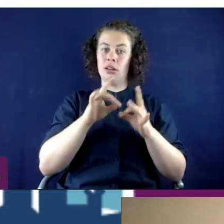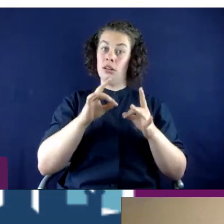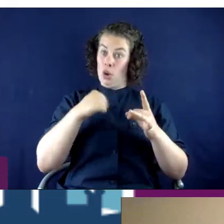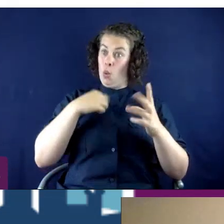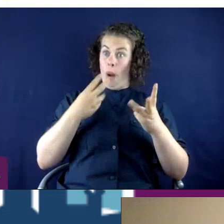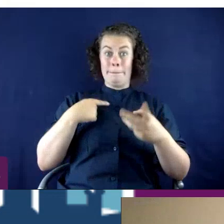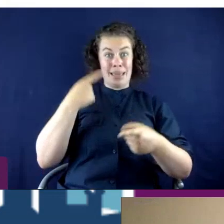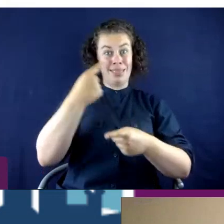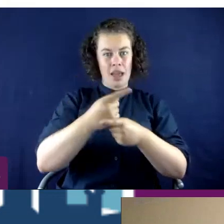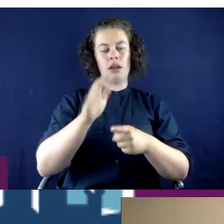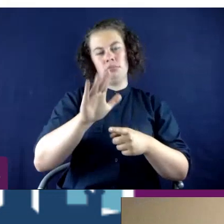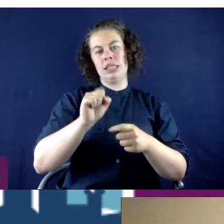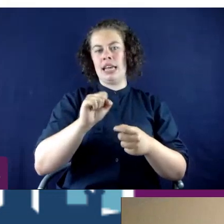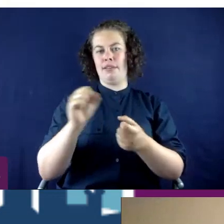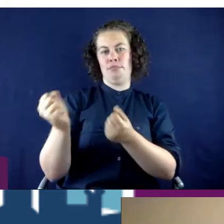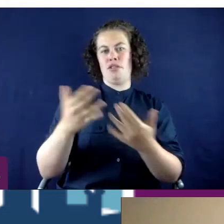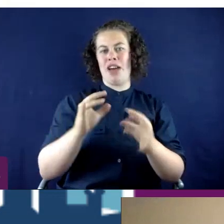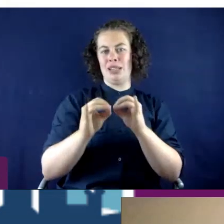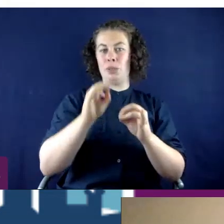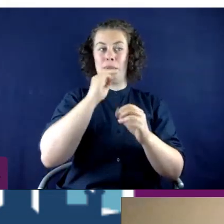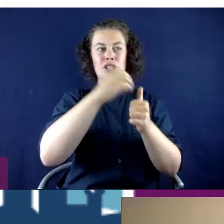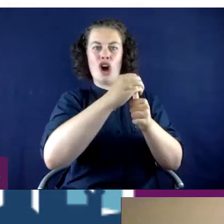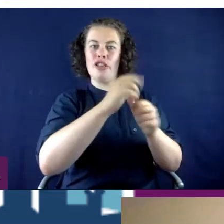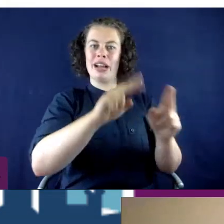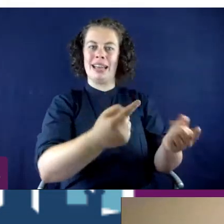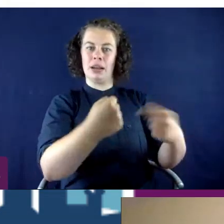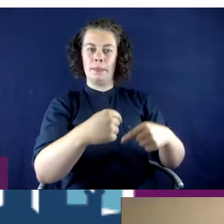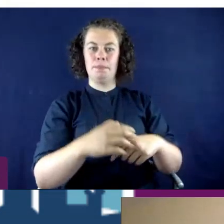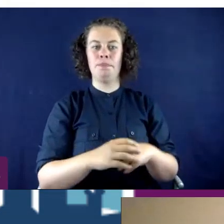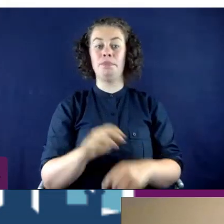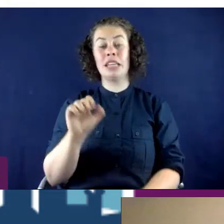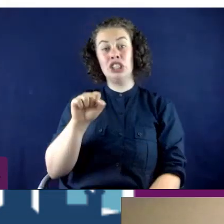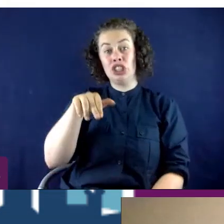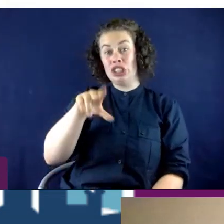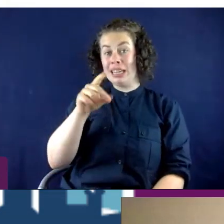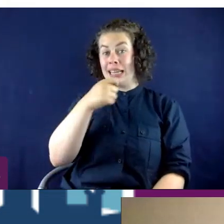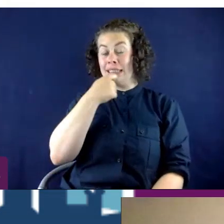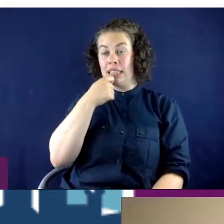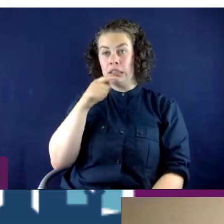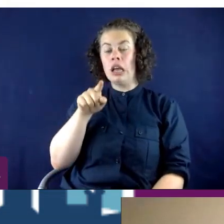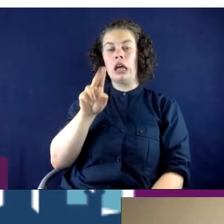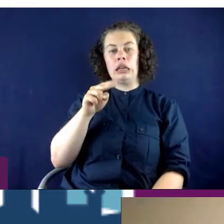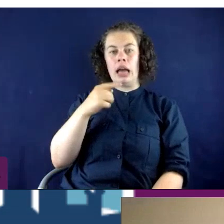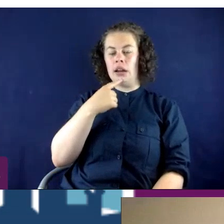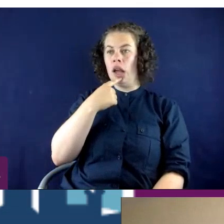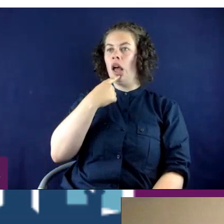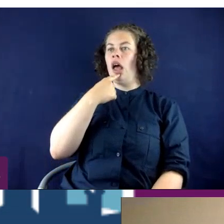adopt, even if it is not something they would personally use to make it a condition of their